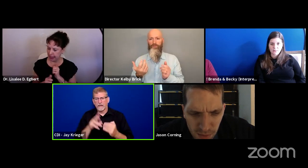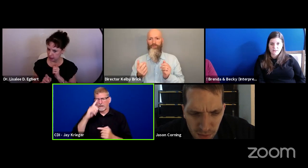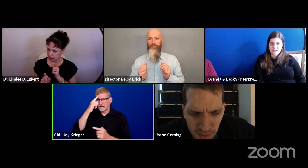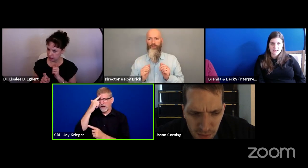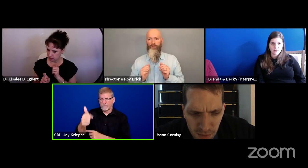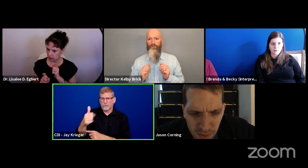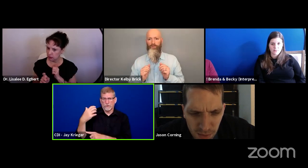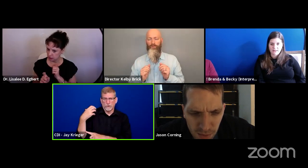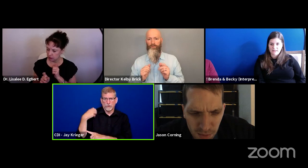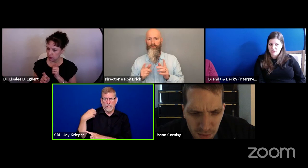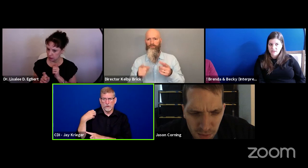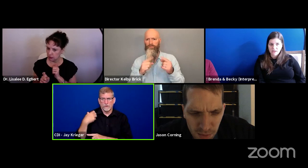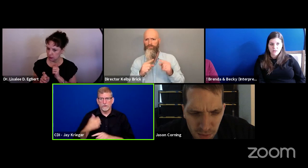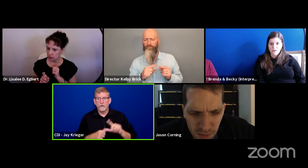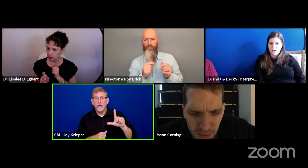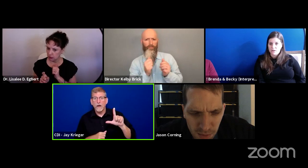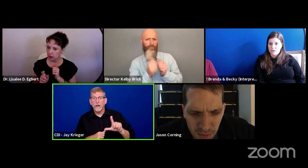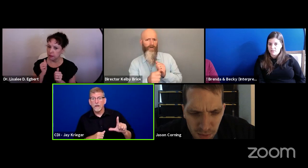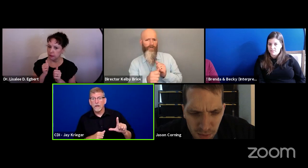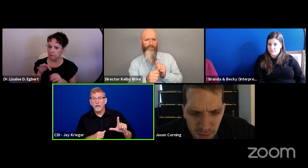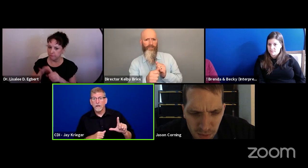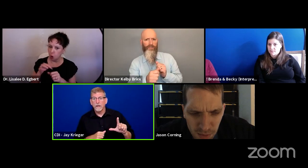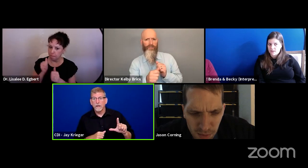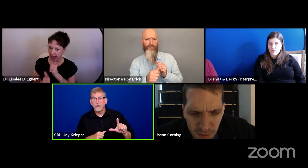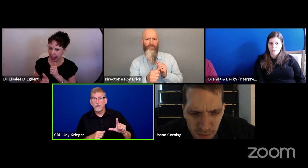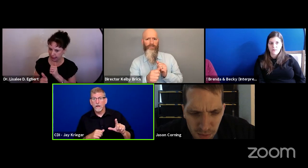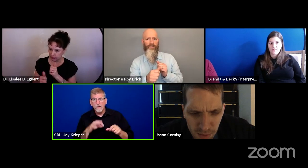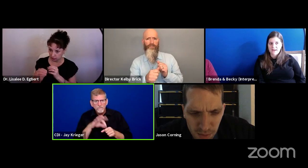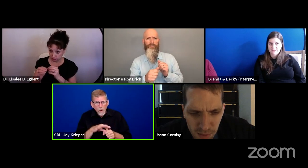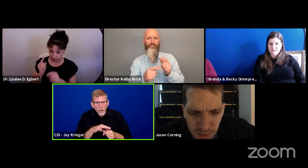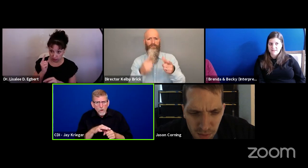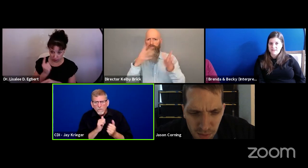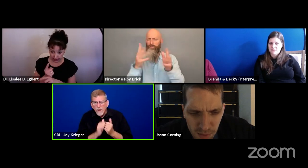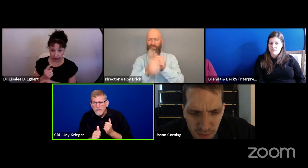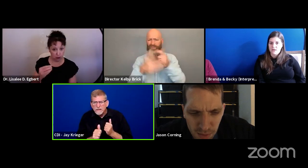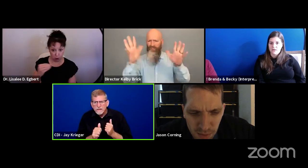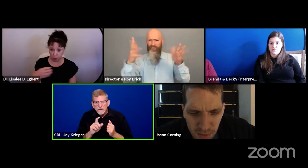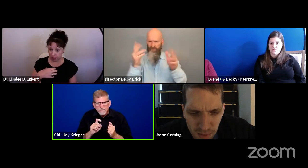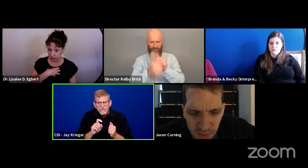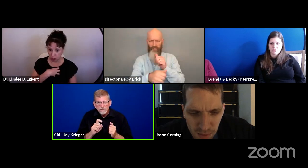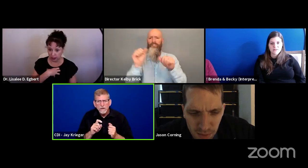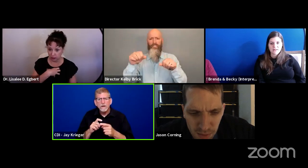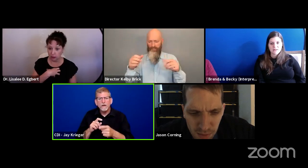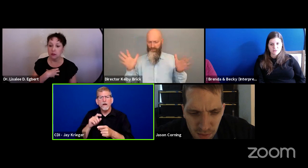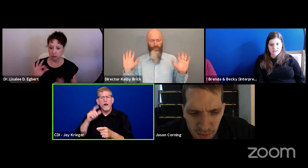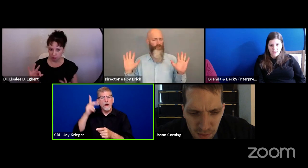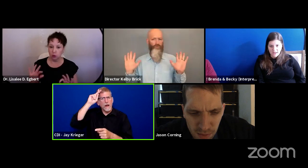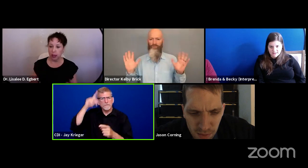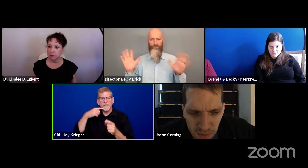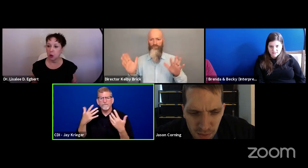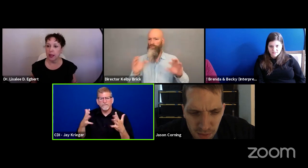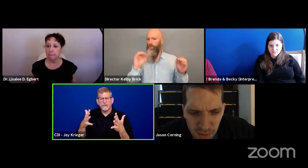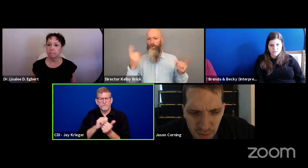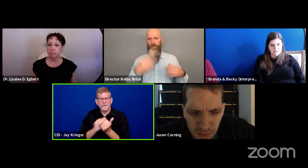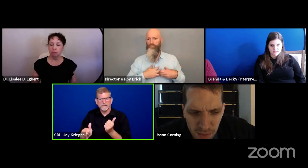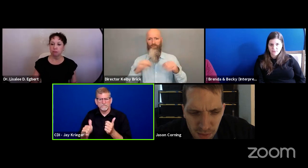We can move the rest of the agenda to the next meeting.